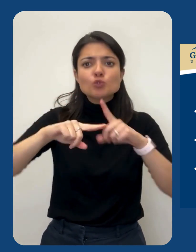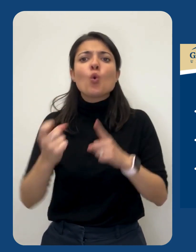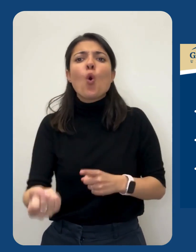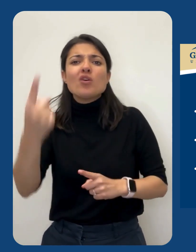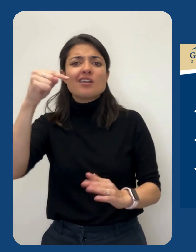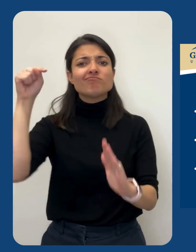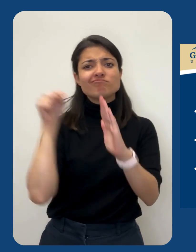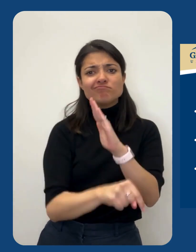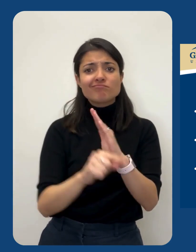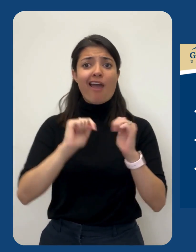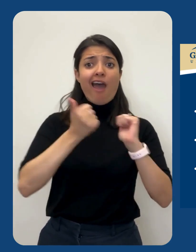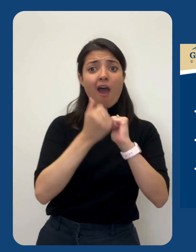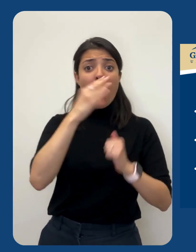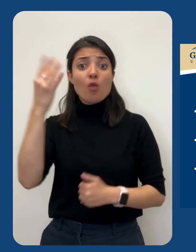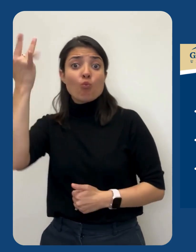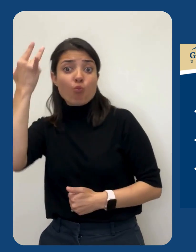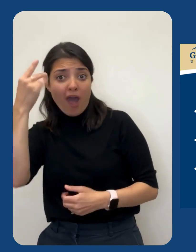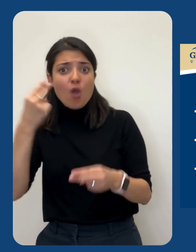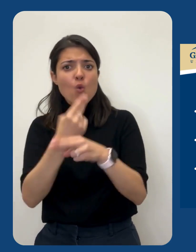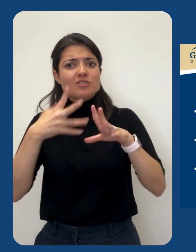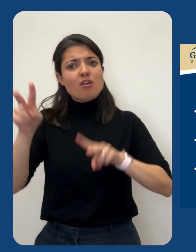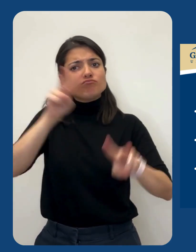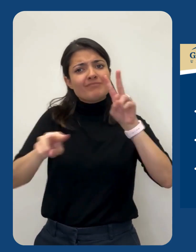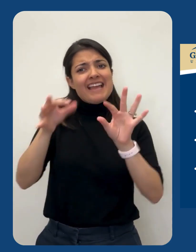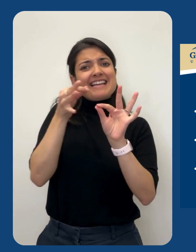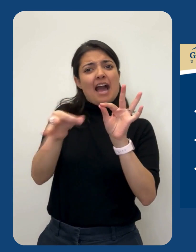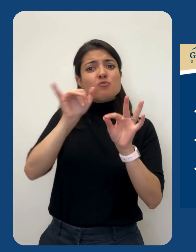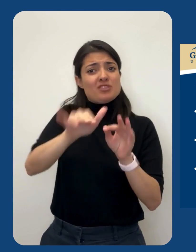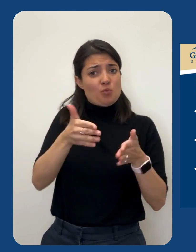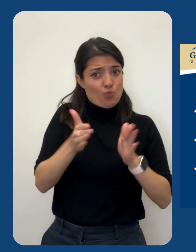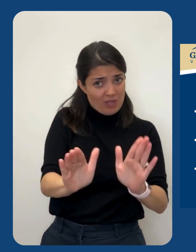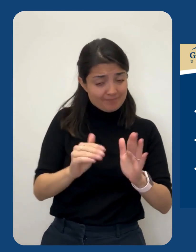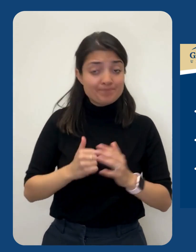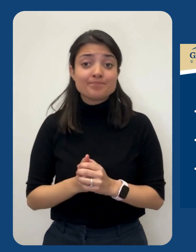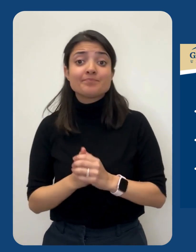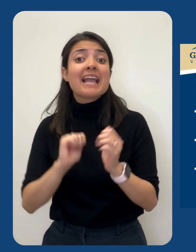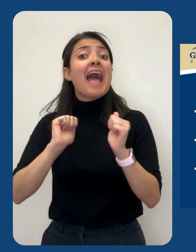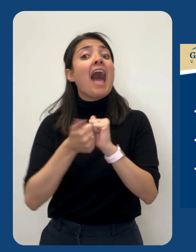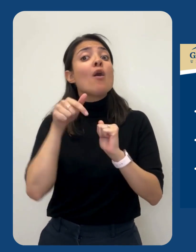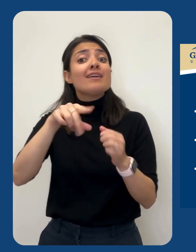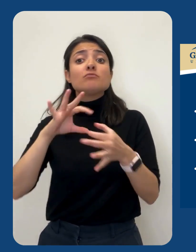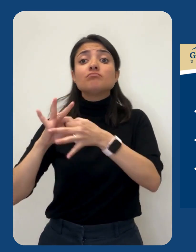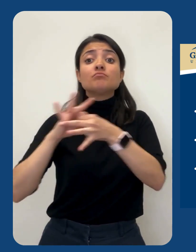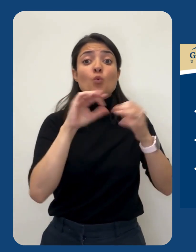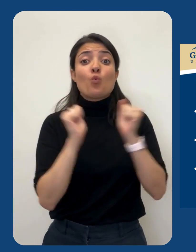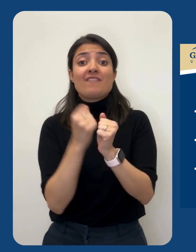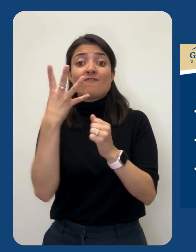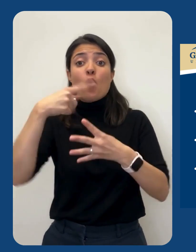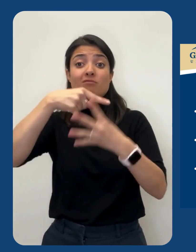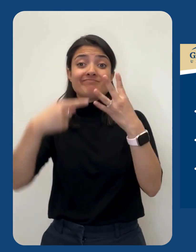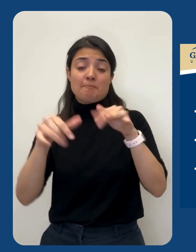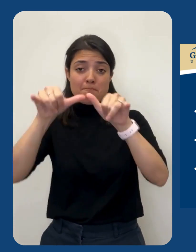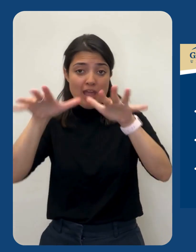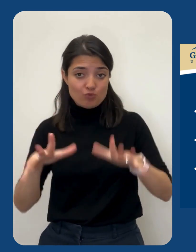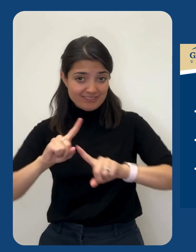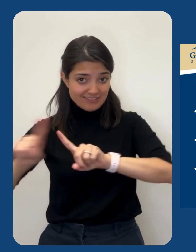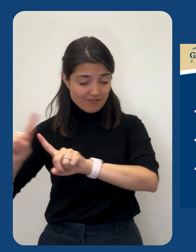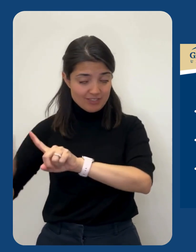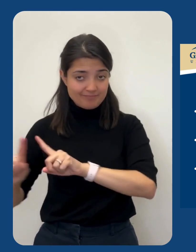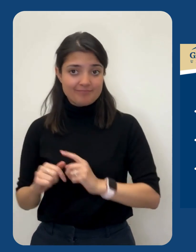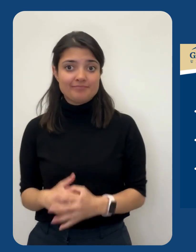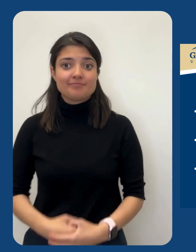to understand in more depth how and why users rate captions this way, and how it correlates with the four different metrics.